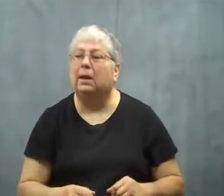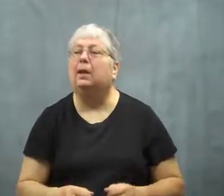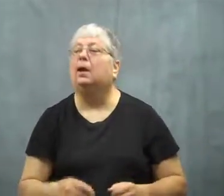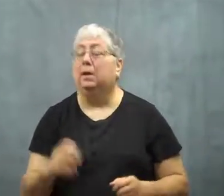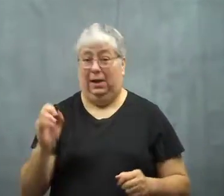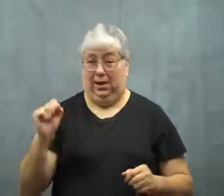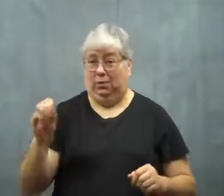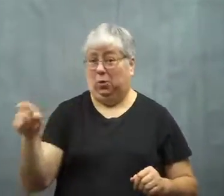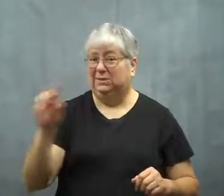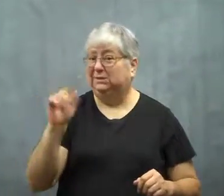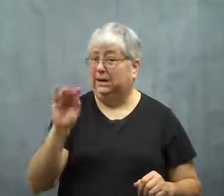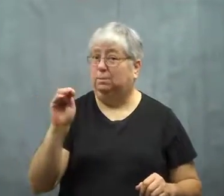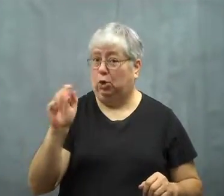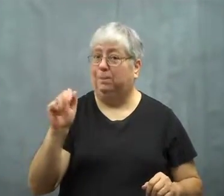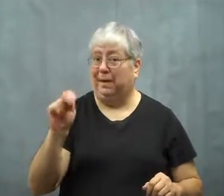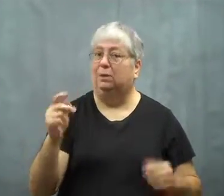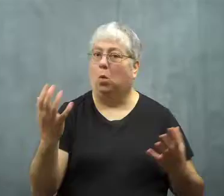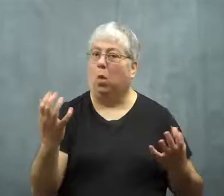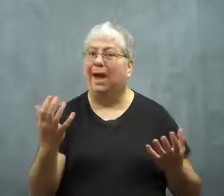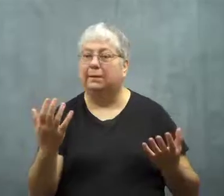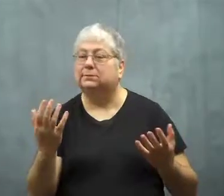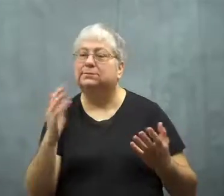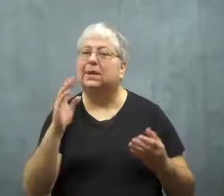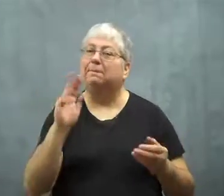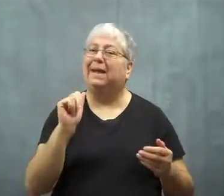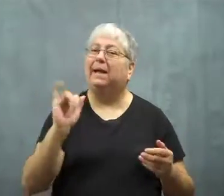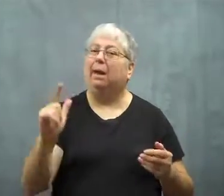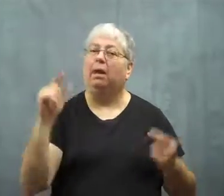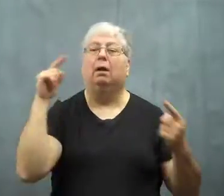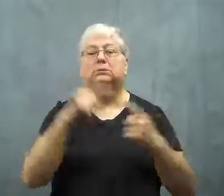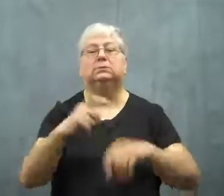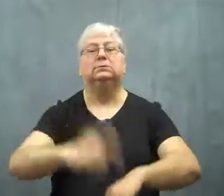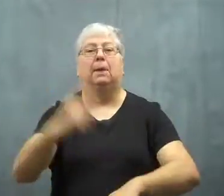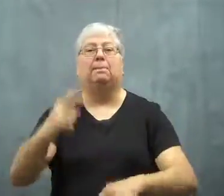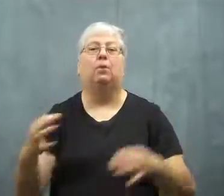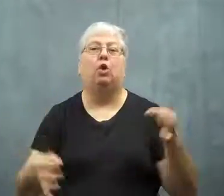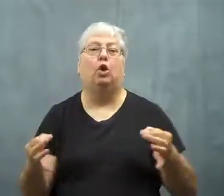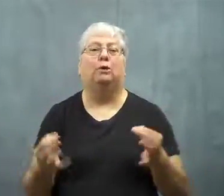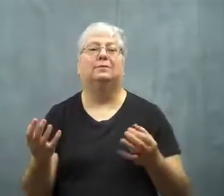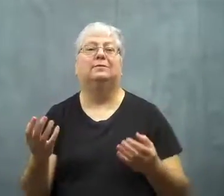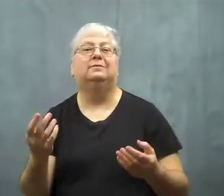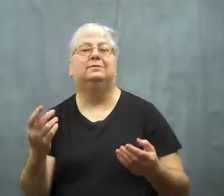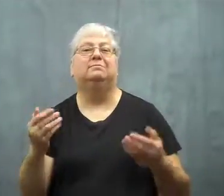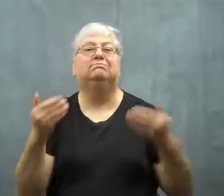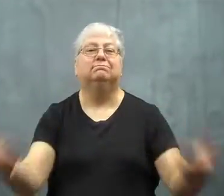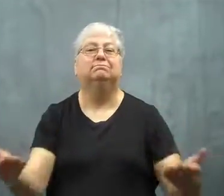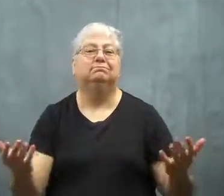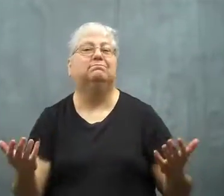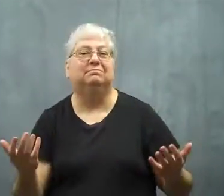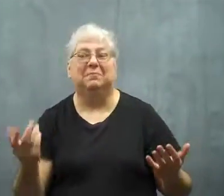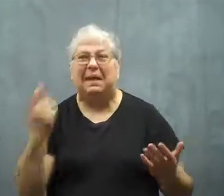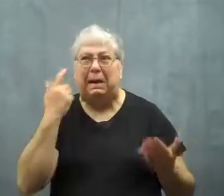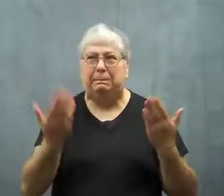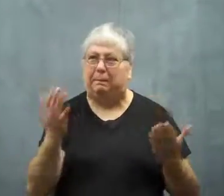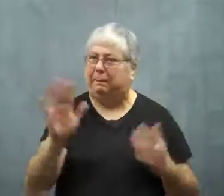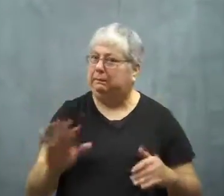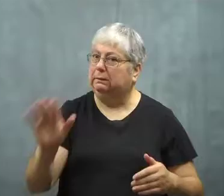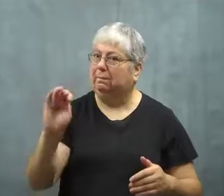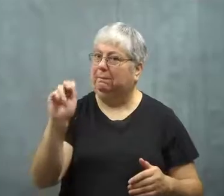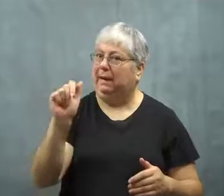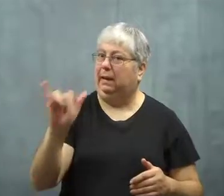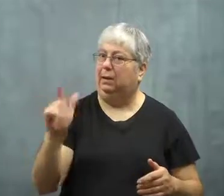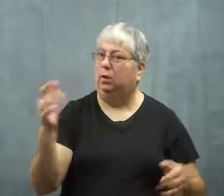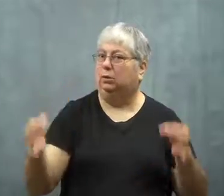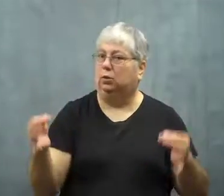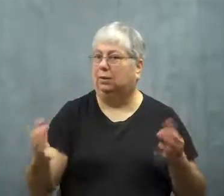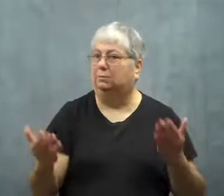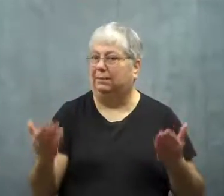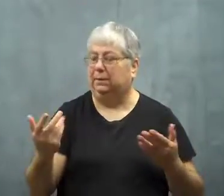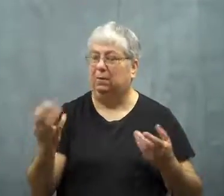Zimmerman wanted to be released on bail until the trial date.